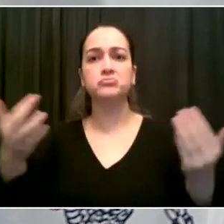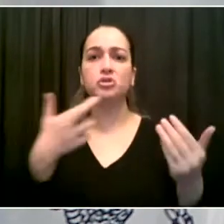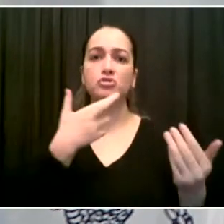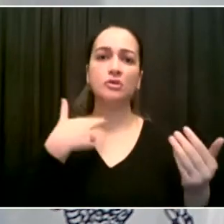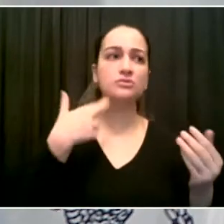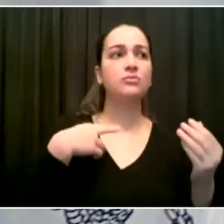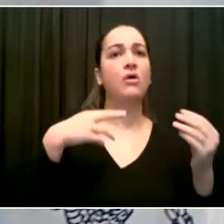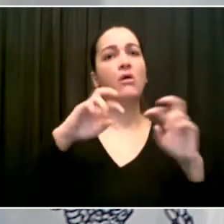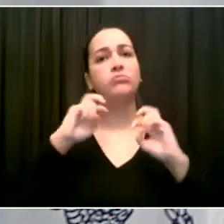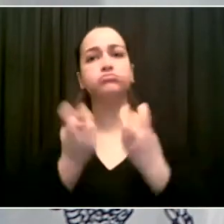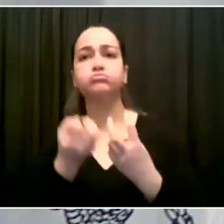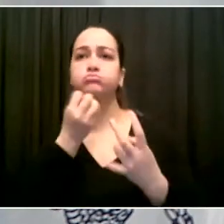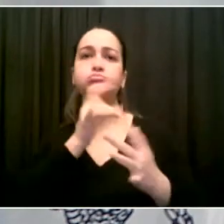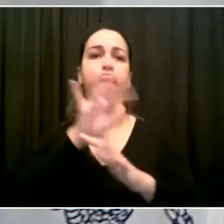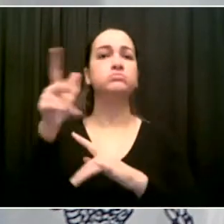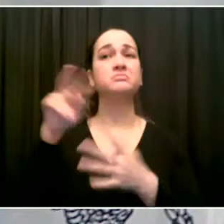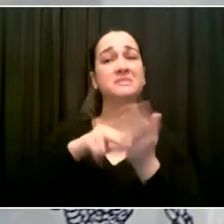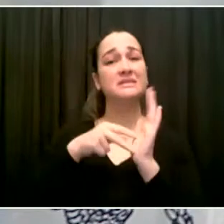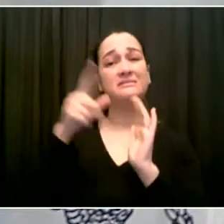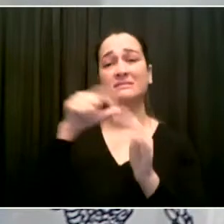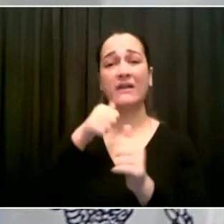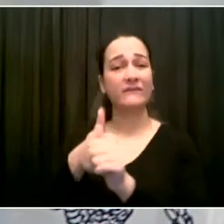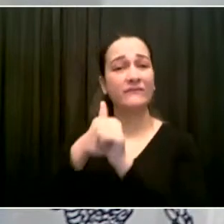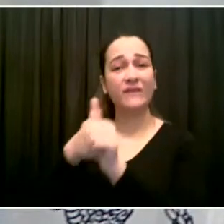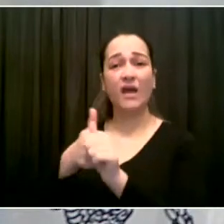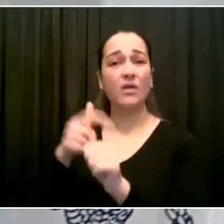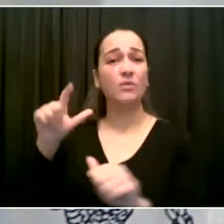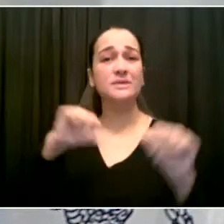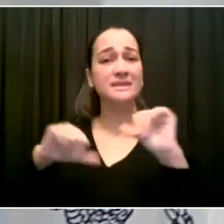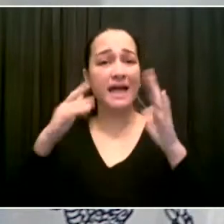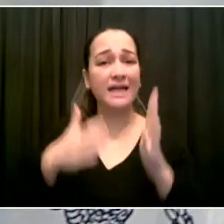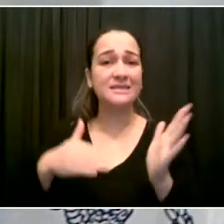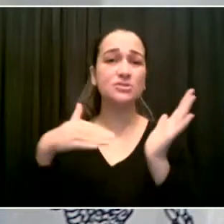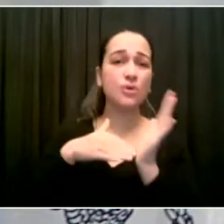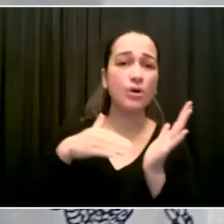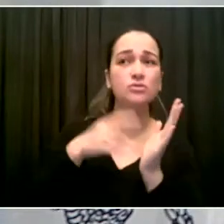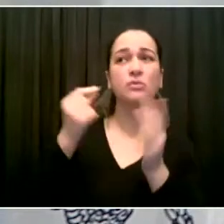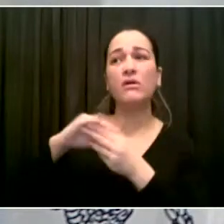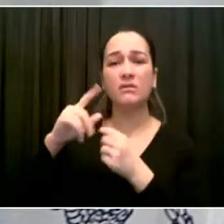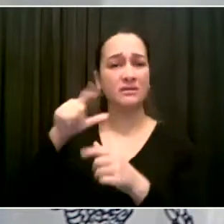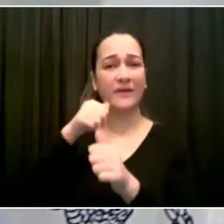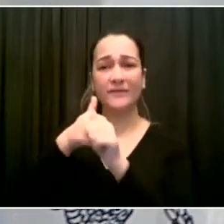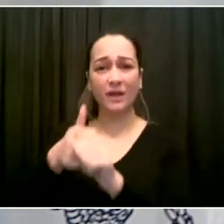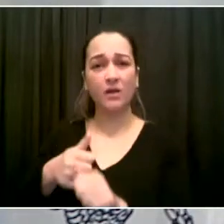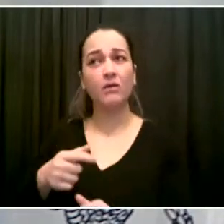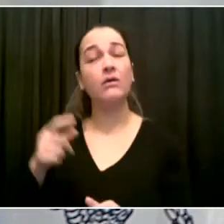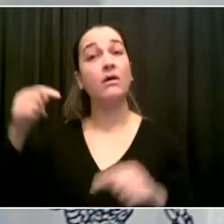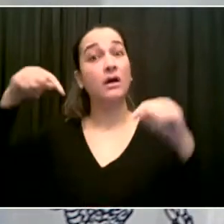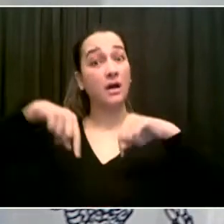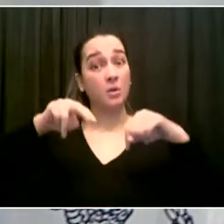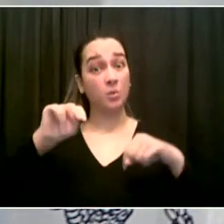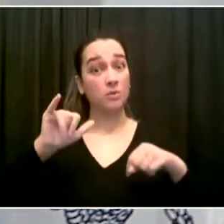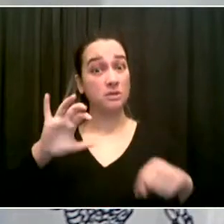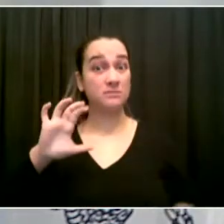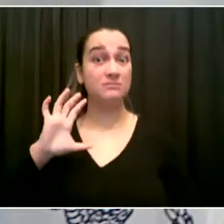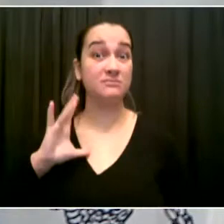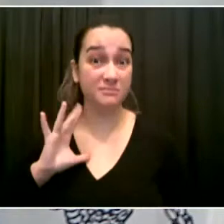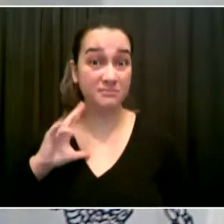WE SEE IN SOSO ME OTHER PARTS OF MY COUNTRY. DECISIONS BEING MADE THAT ARE E NOT ABOUT DATA AND SCIENCE.E. HAVE TO MAKE SURE DECISIONS IN NEW YORK ARE